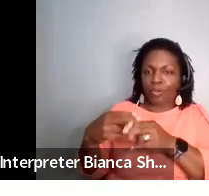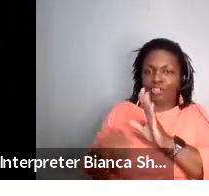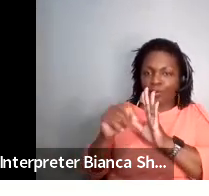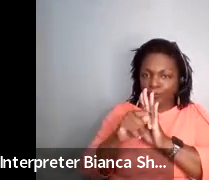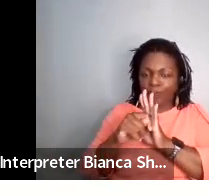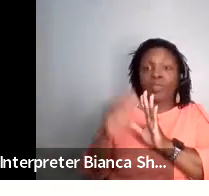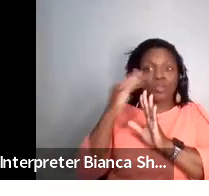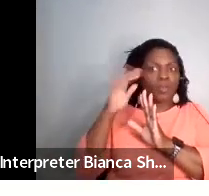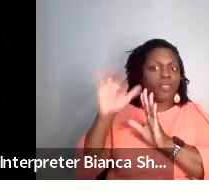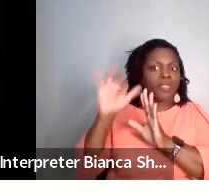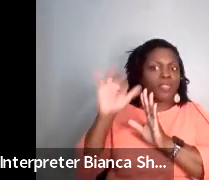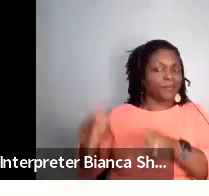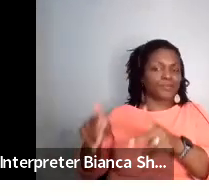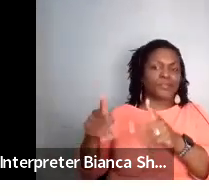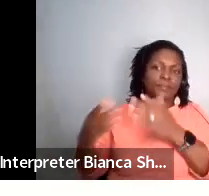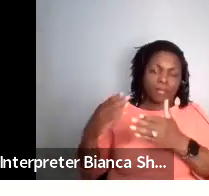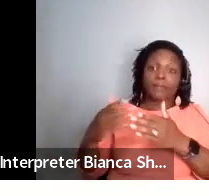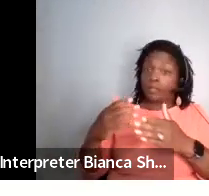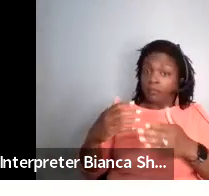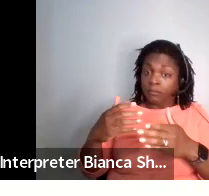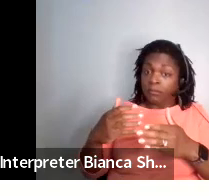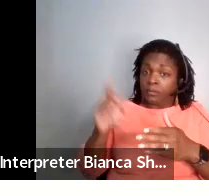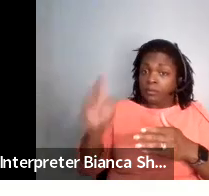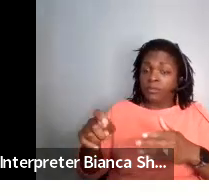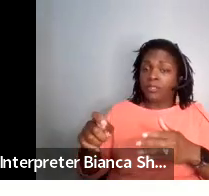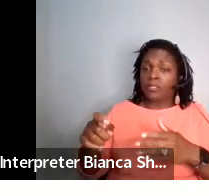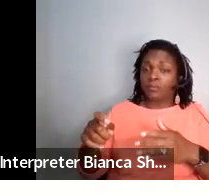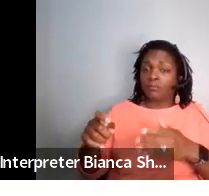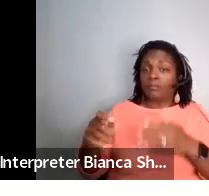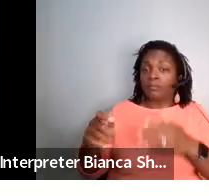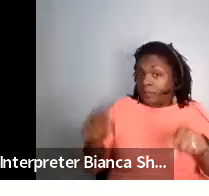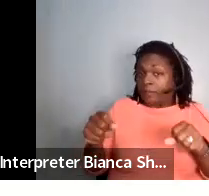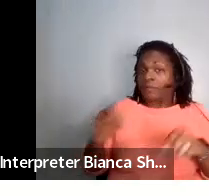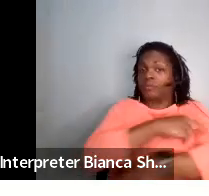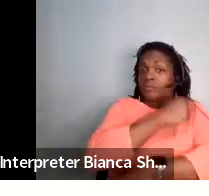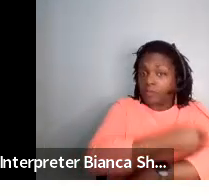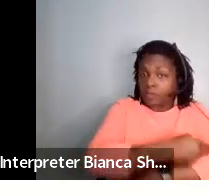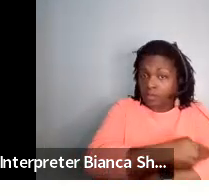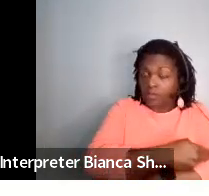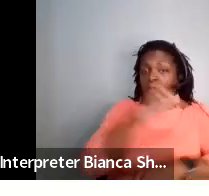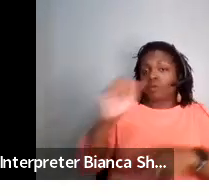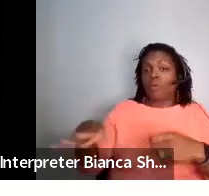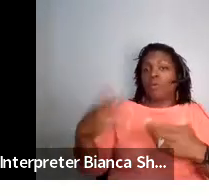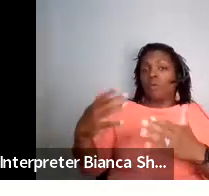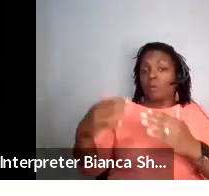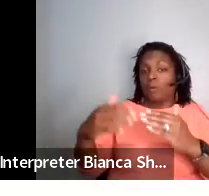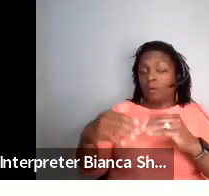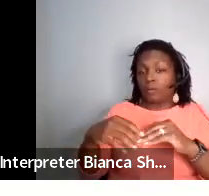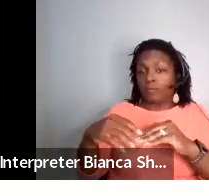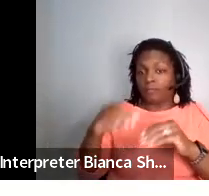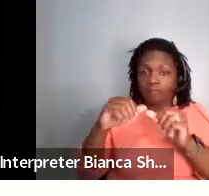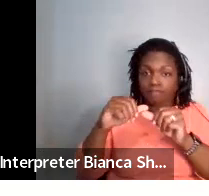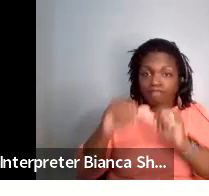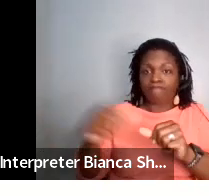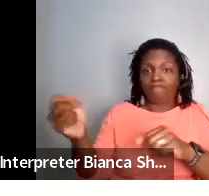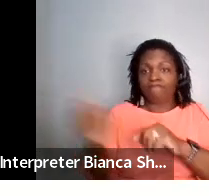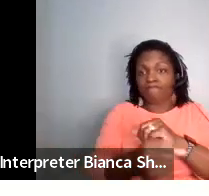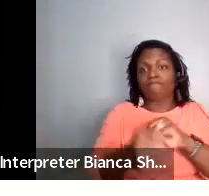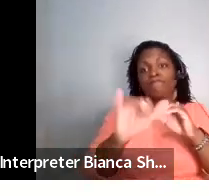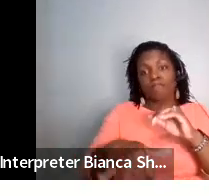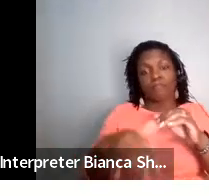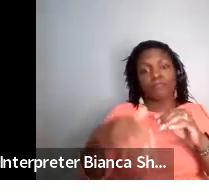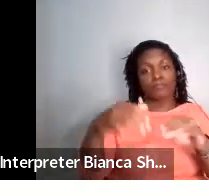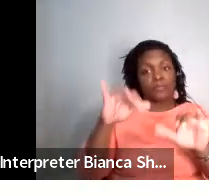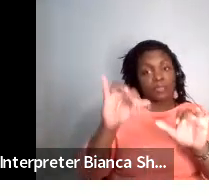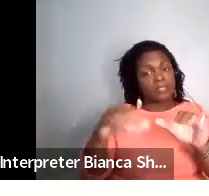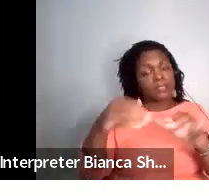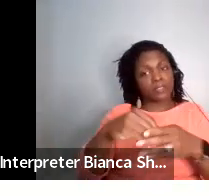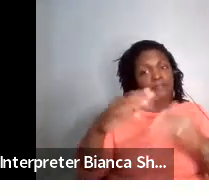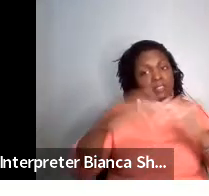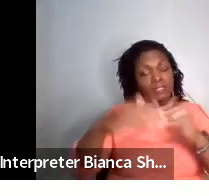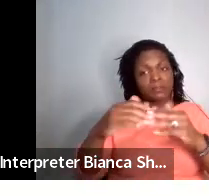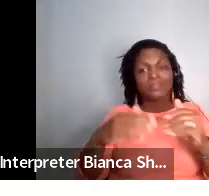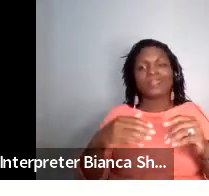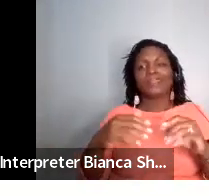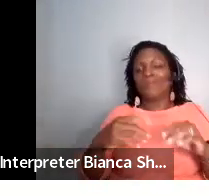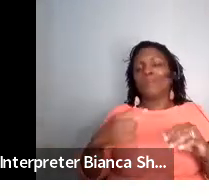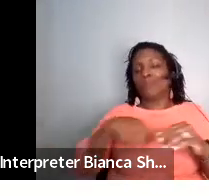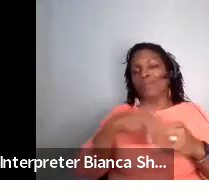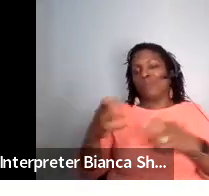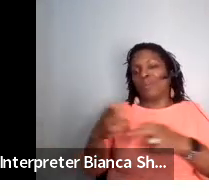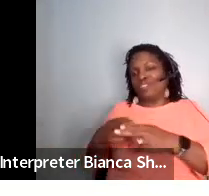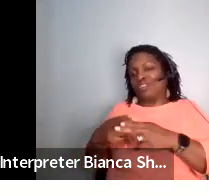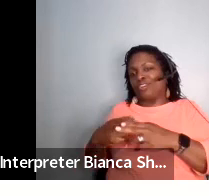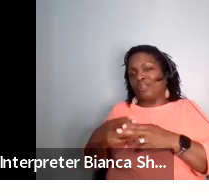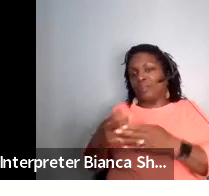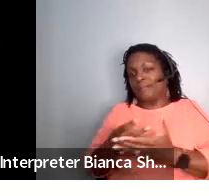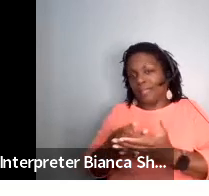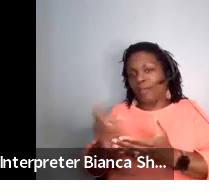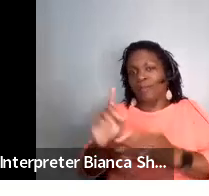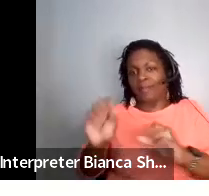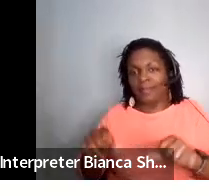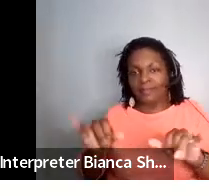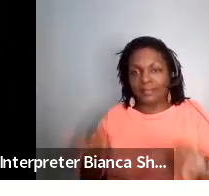We know this person is at risk of hospitalization or institutionalization, then they may be referred to crisis stabilization beds to help with stabilizing and hopefully providing the supports intervention resources to not need